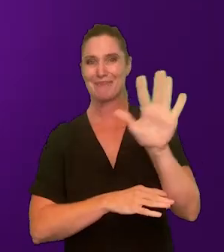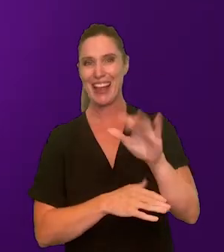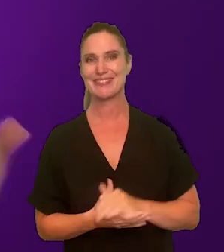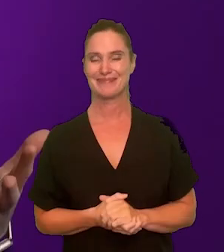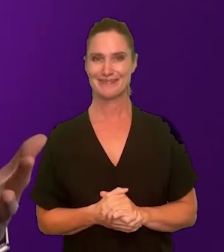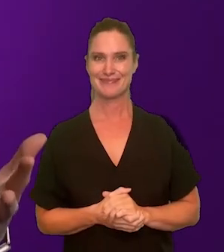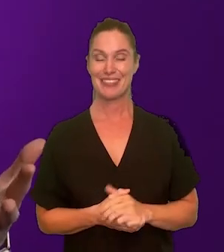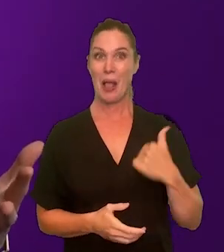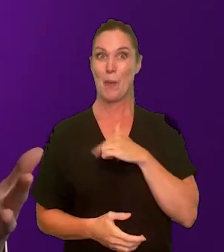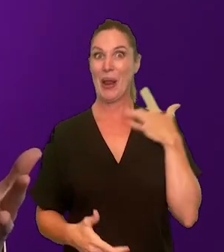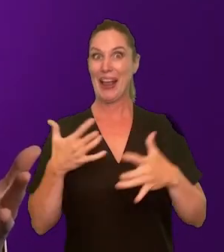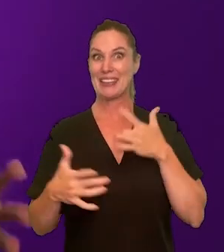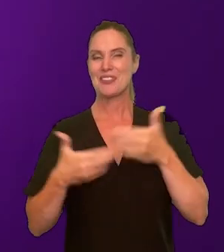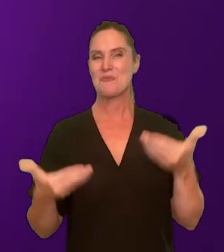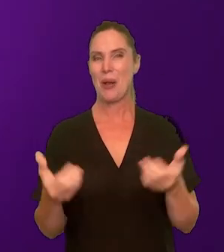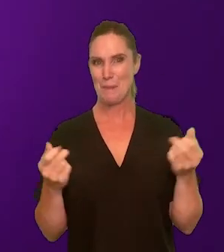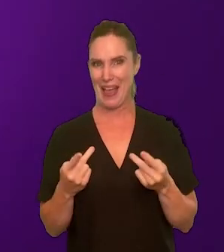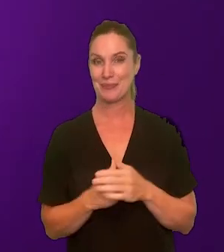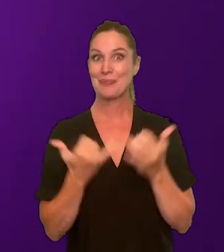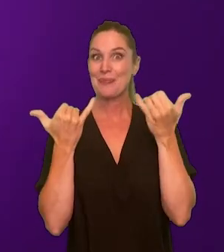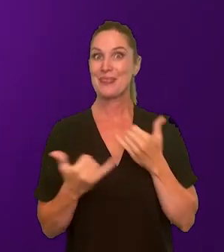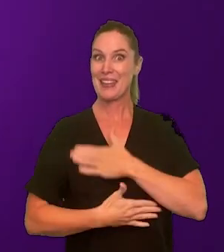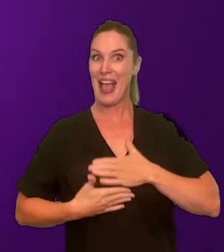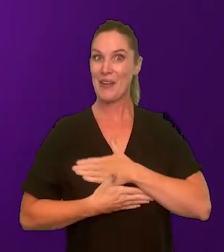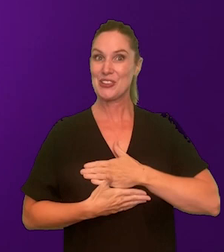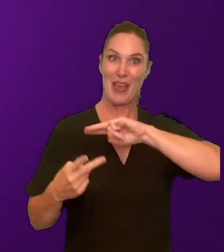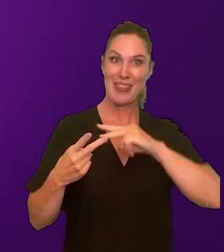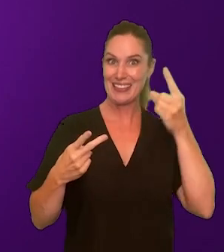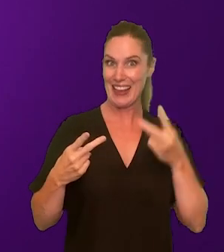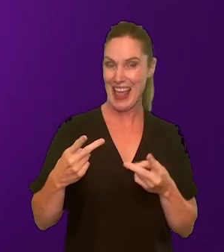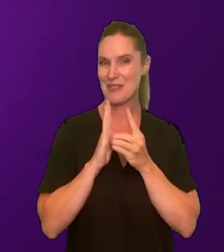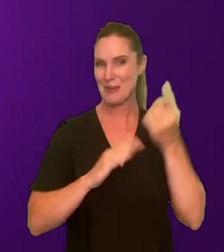We're excited to welcome you back. Now to enjoy the second half of Demo Day,